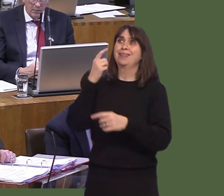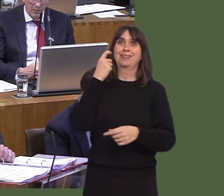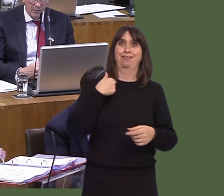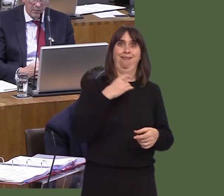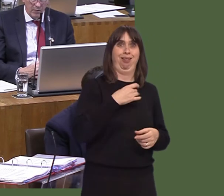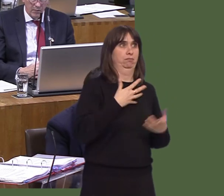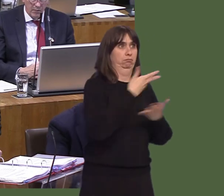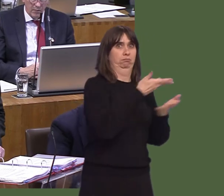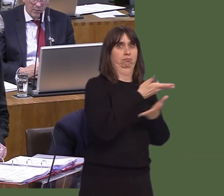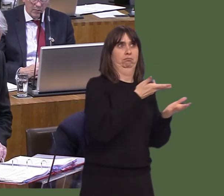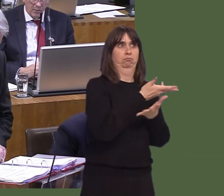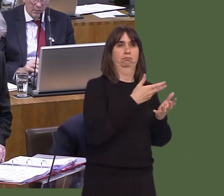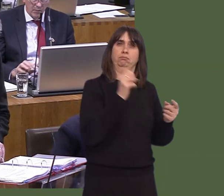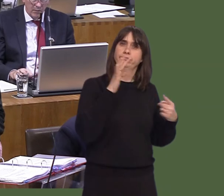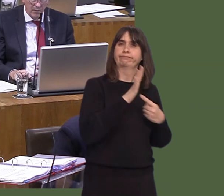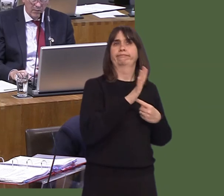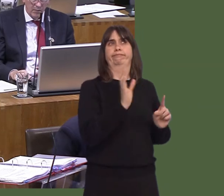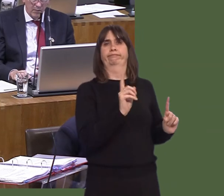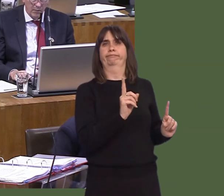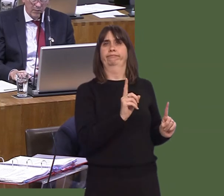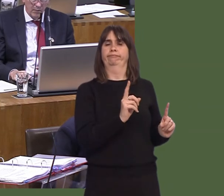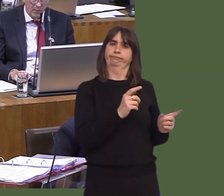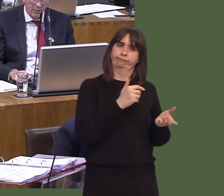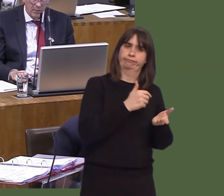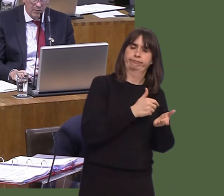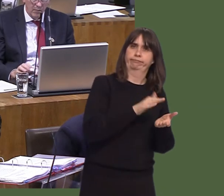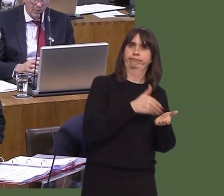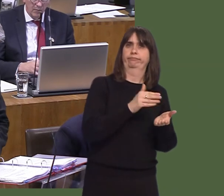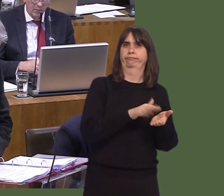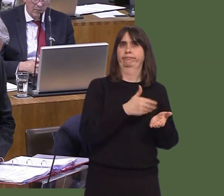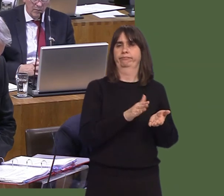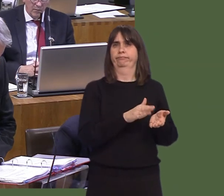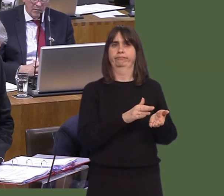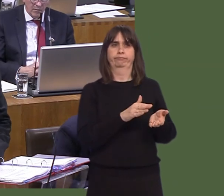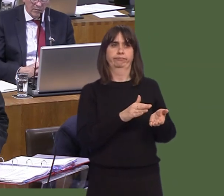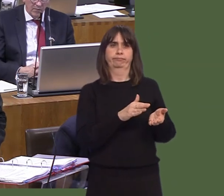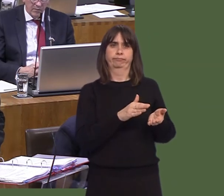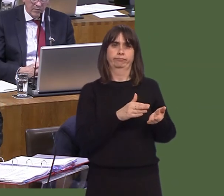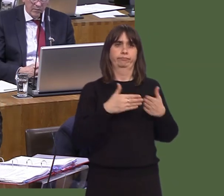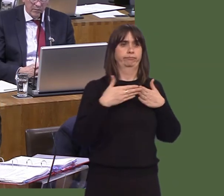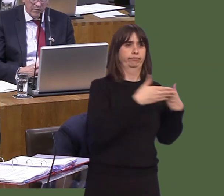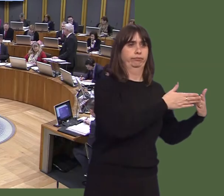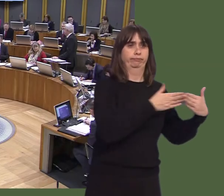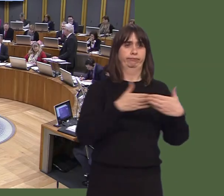that we know that the challenge is there and we intend to meet that challenge.